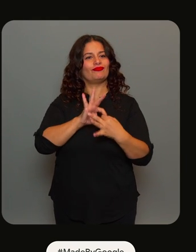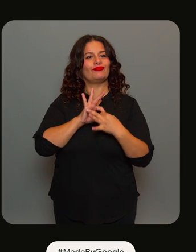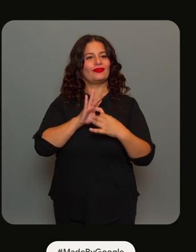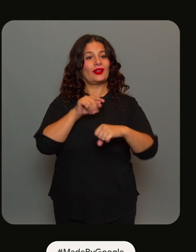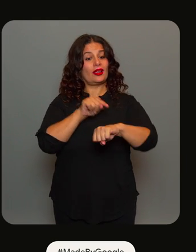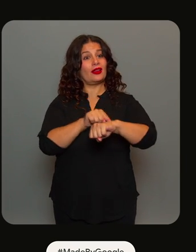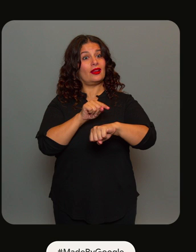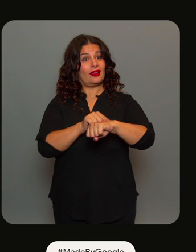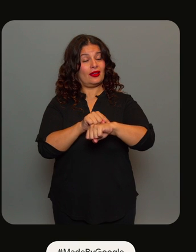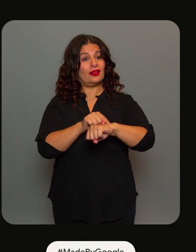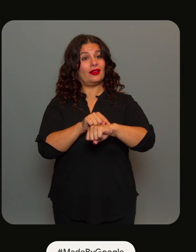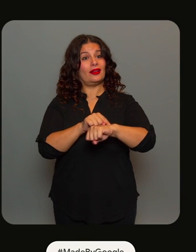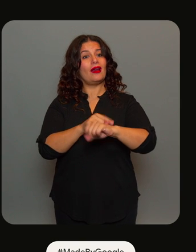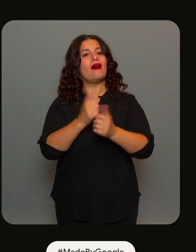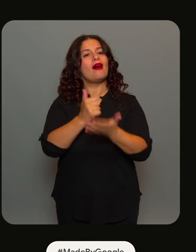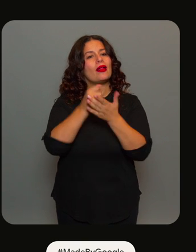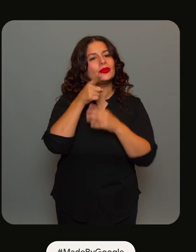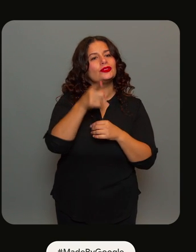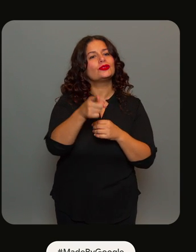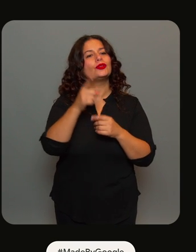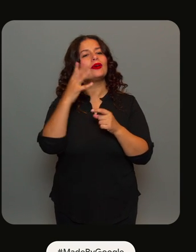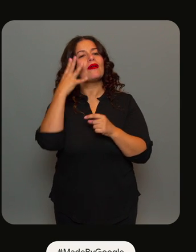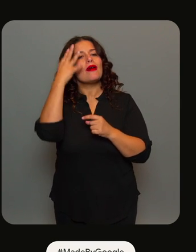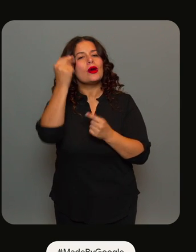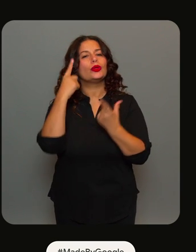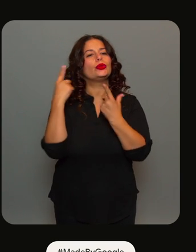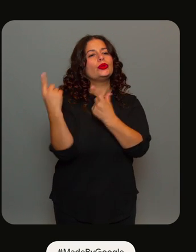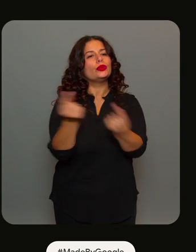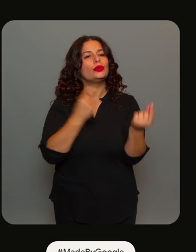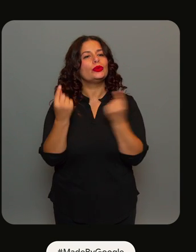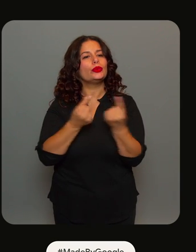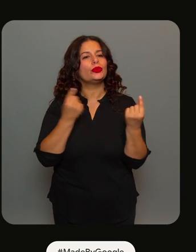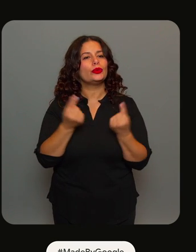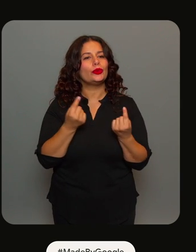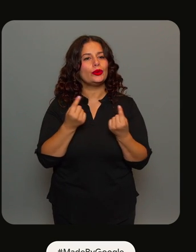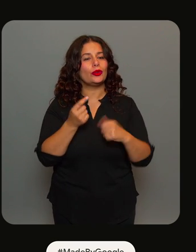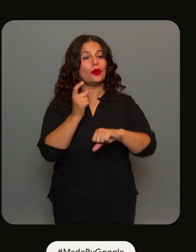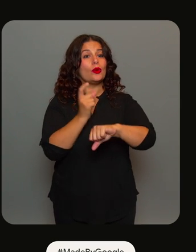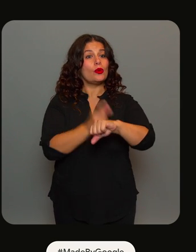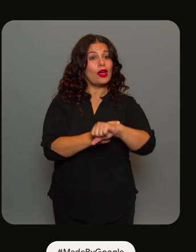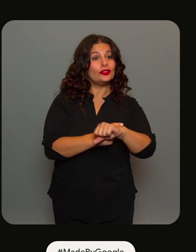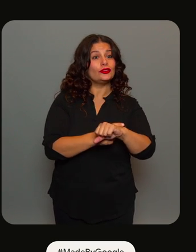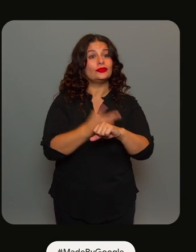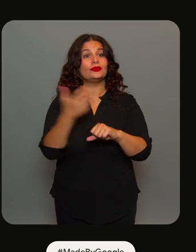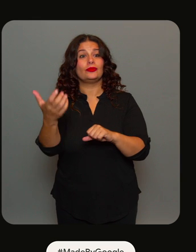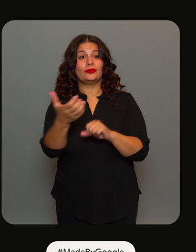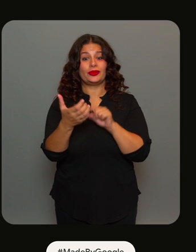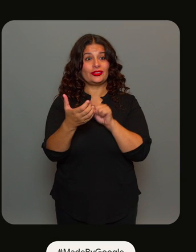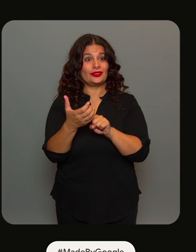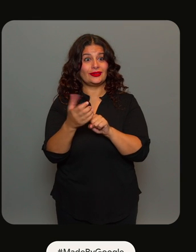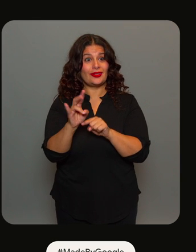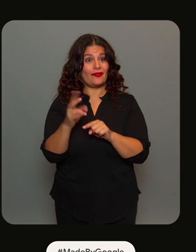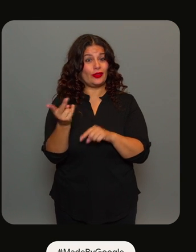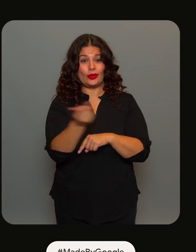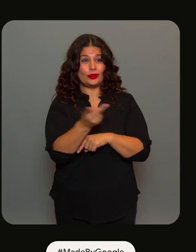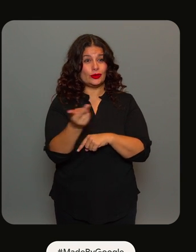designed to help you get out there and do things. Paired with Pixel 7, it's the most personal Pixel device yet,